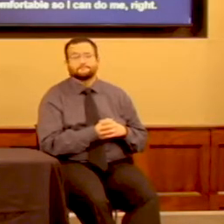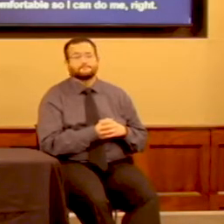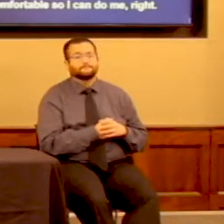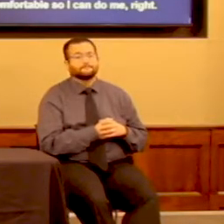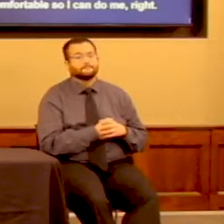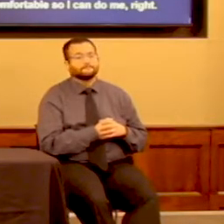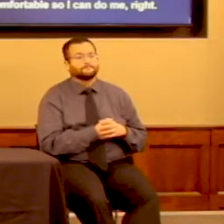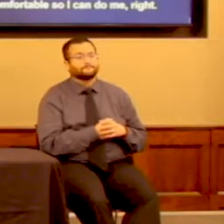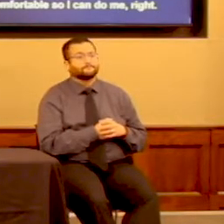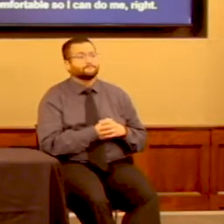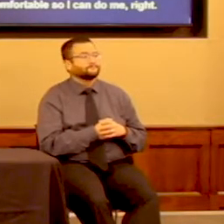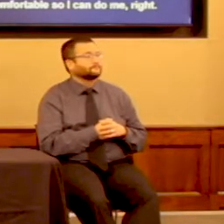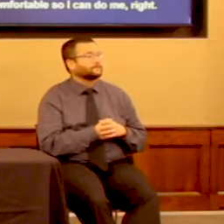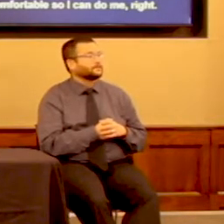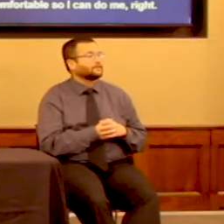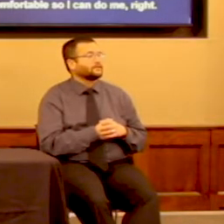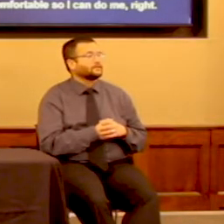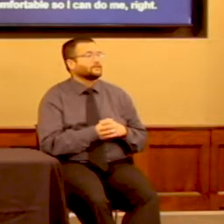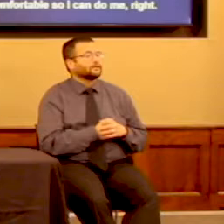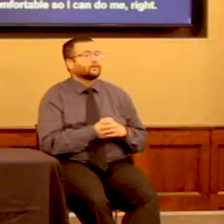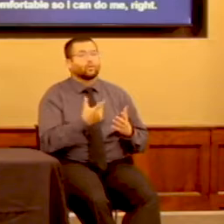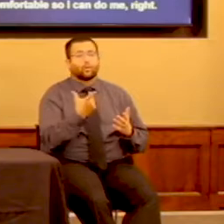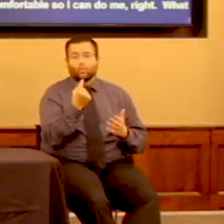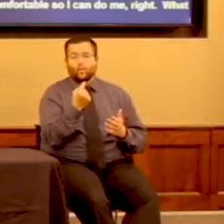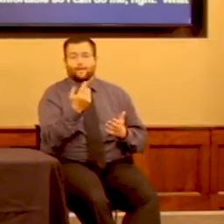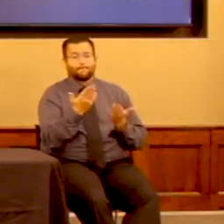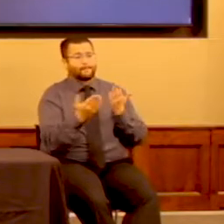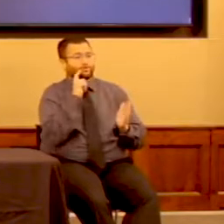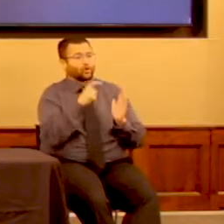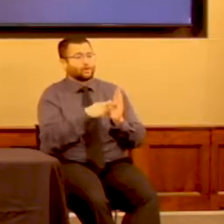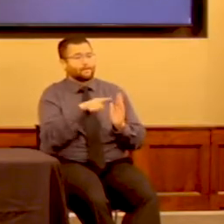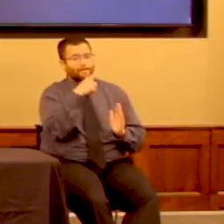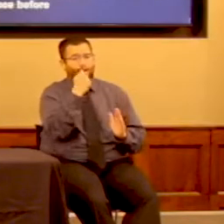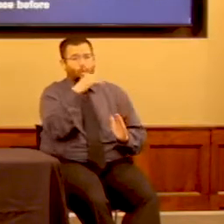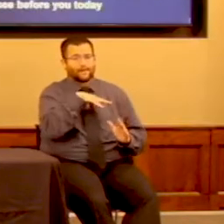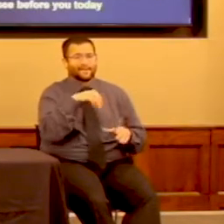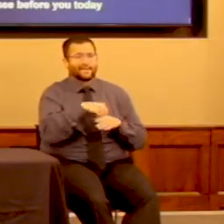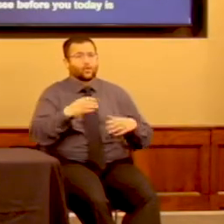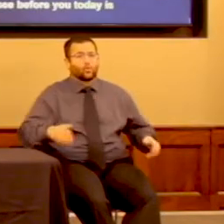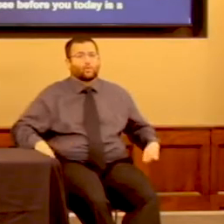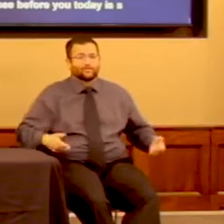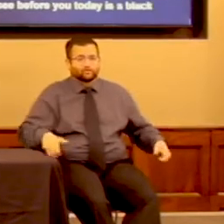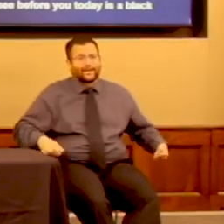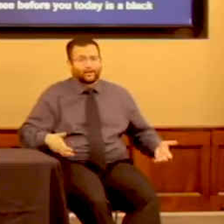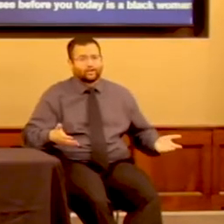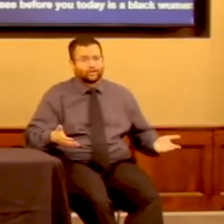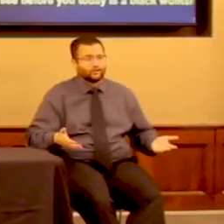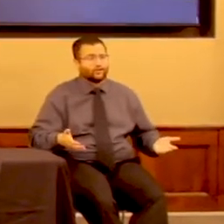what you may see before you today is a